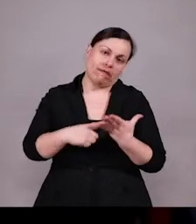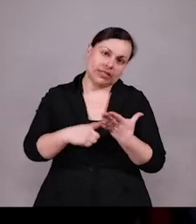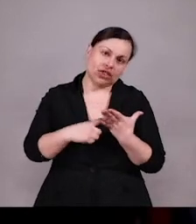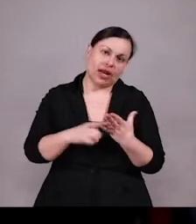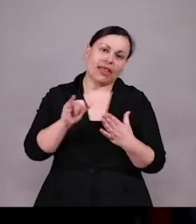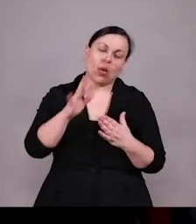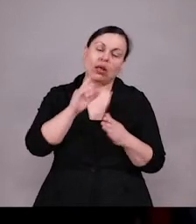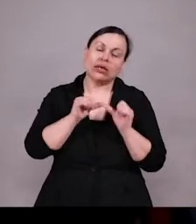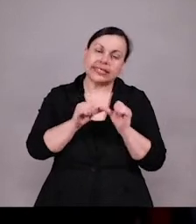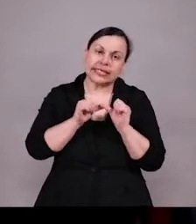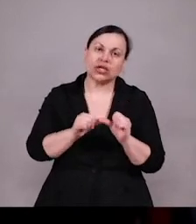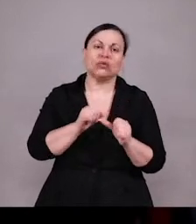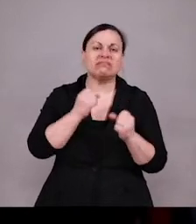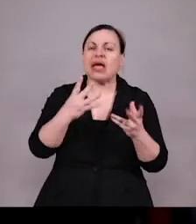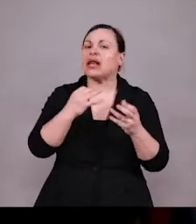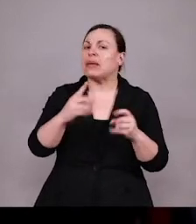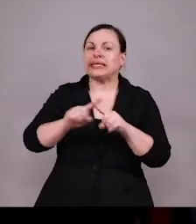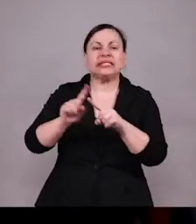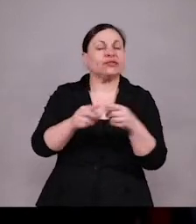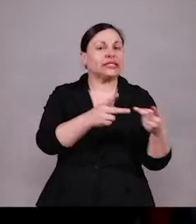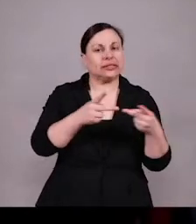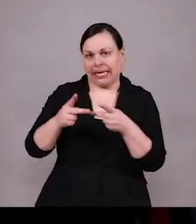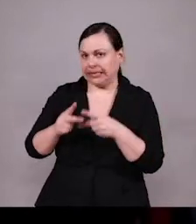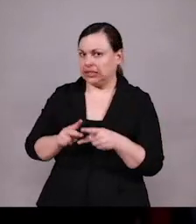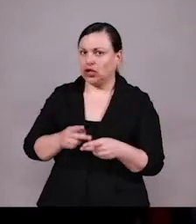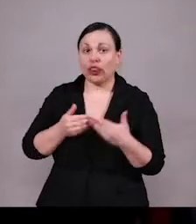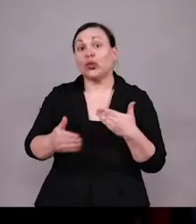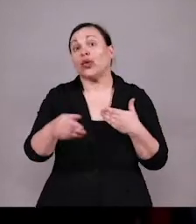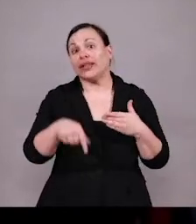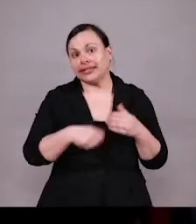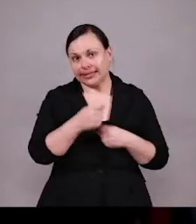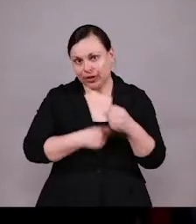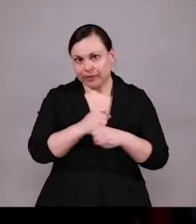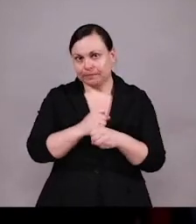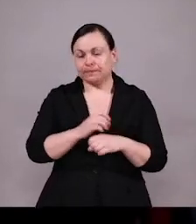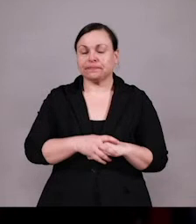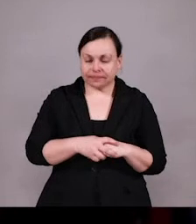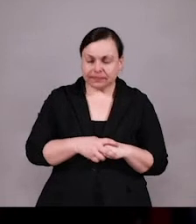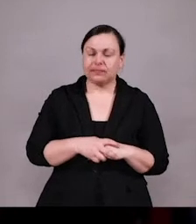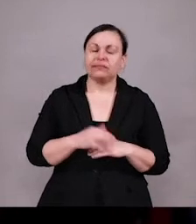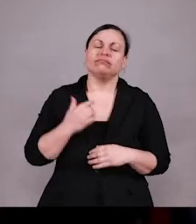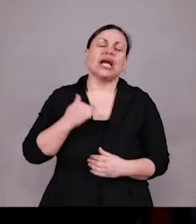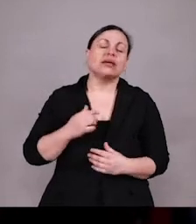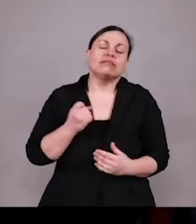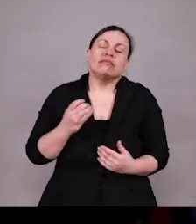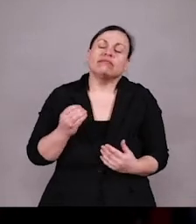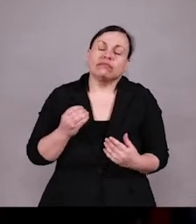spaces throughout the year.I cannot express how proud I am to be President of this University